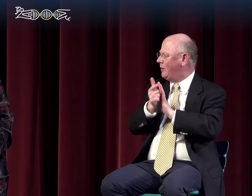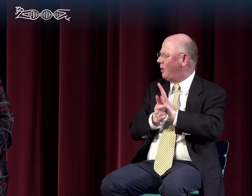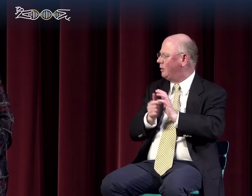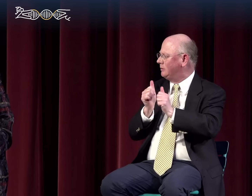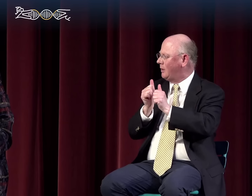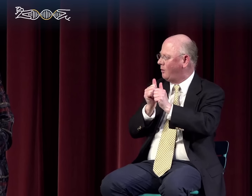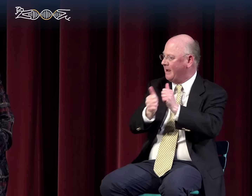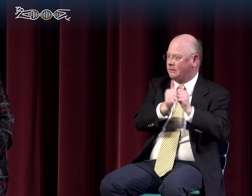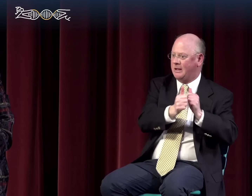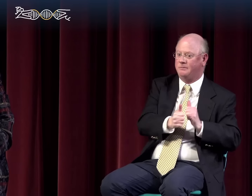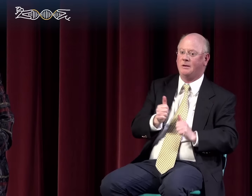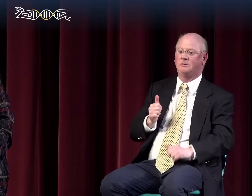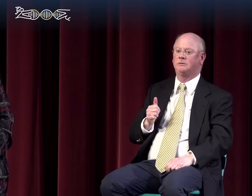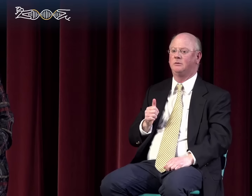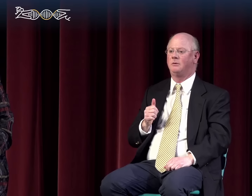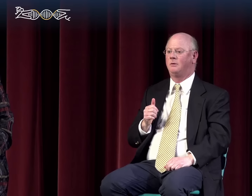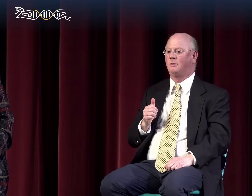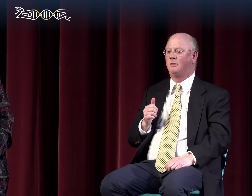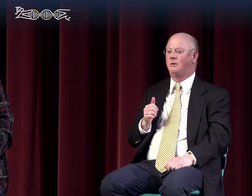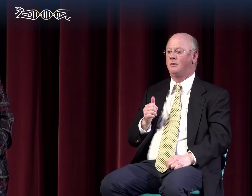state laws were passed.